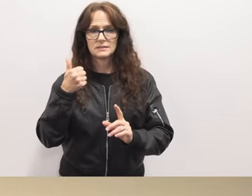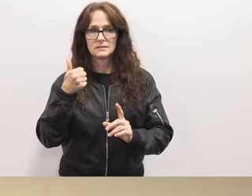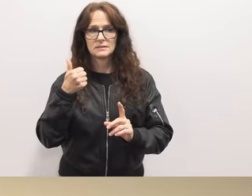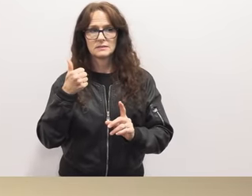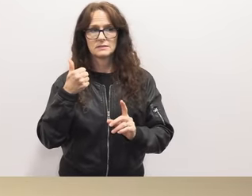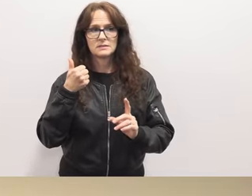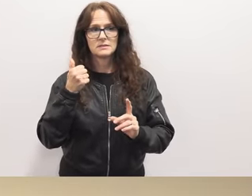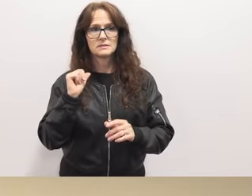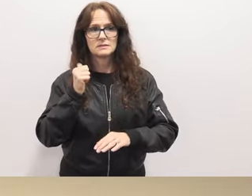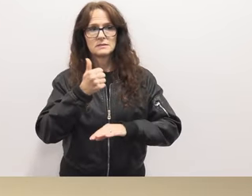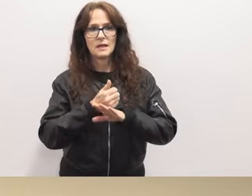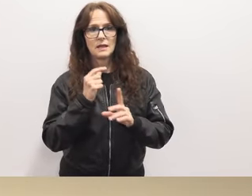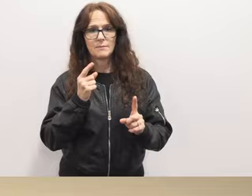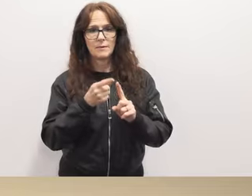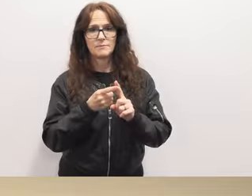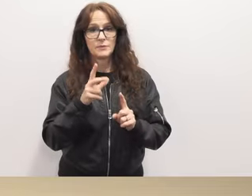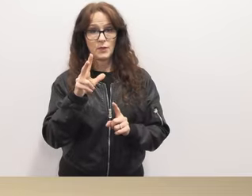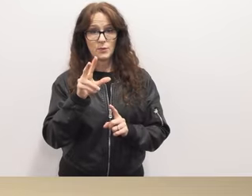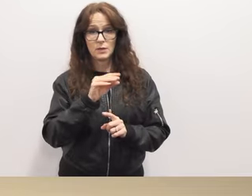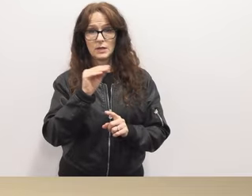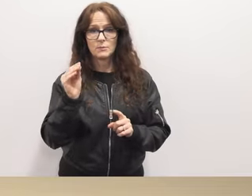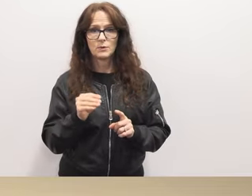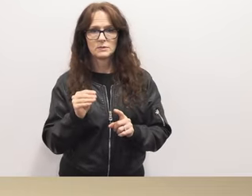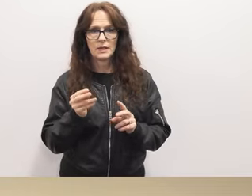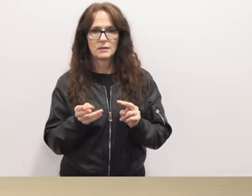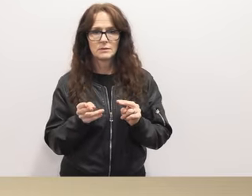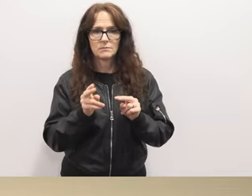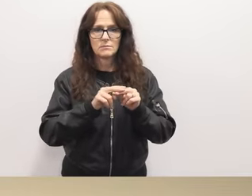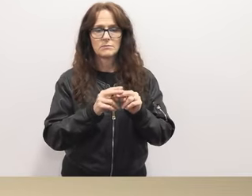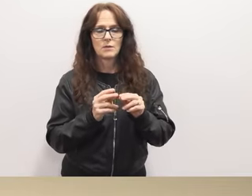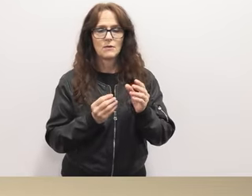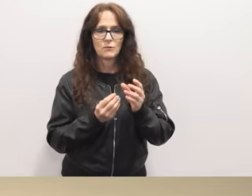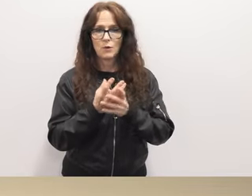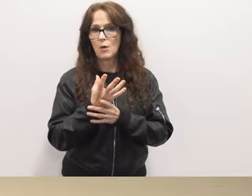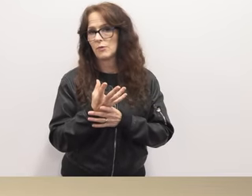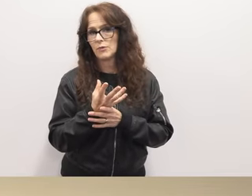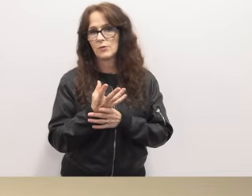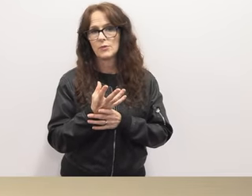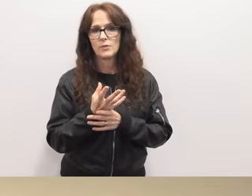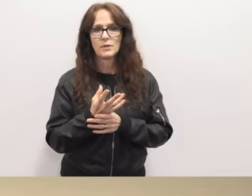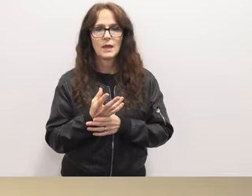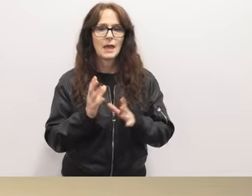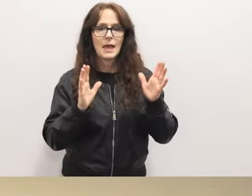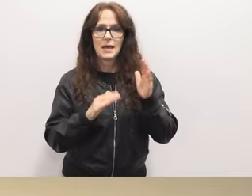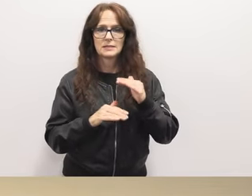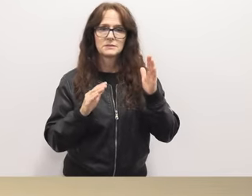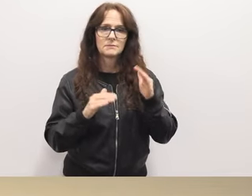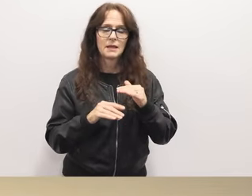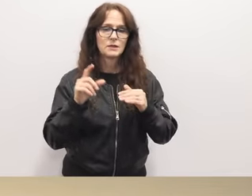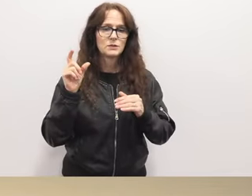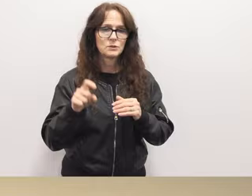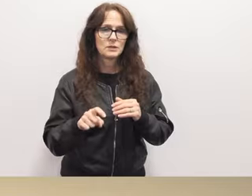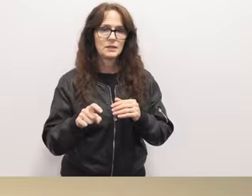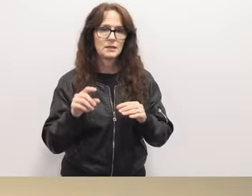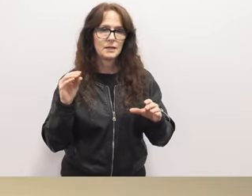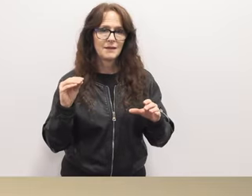an average of three percentage points of growth per year, that I would expect that you would need to invest